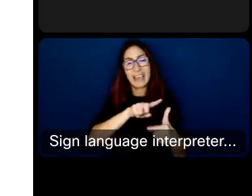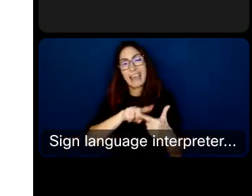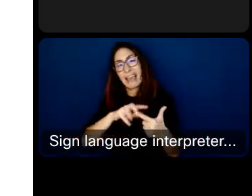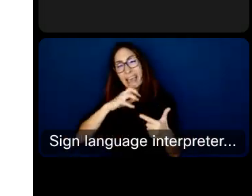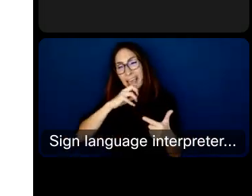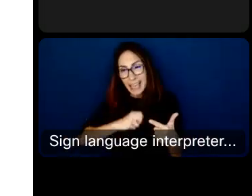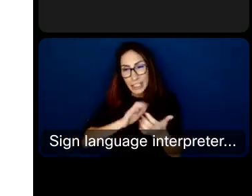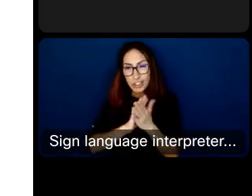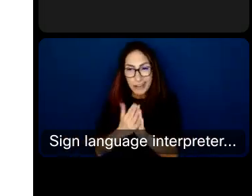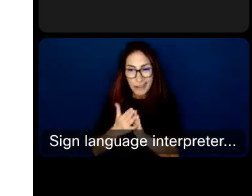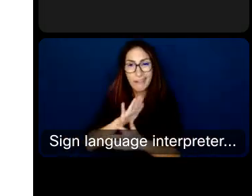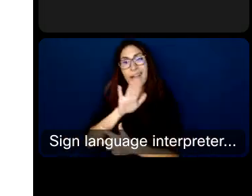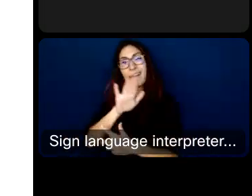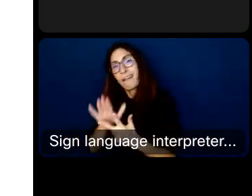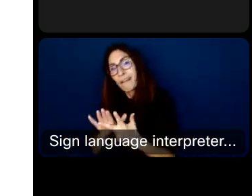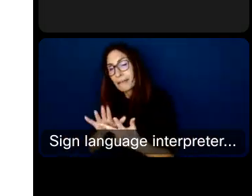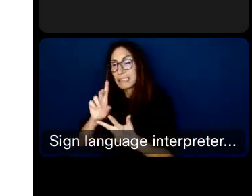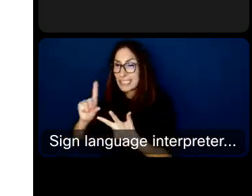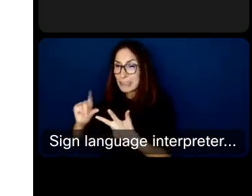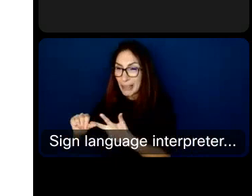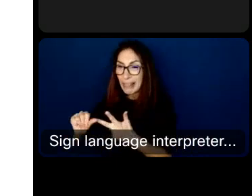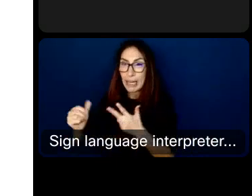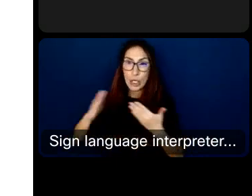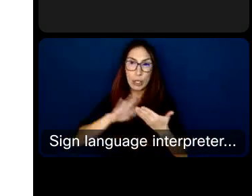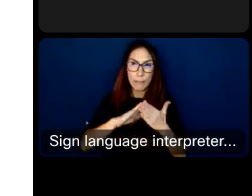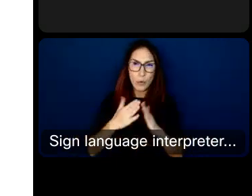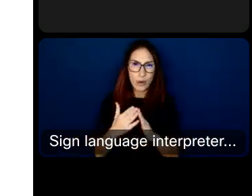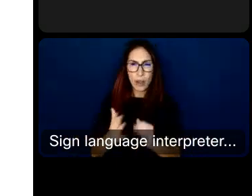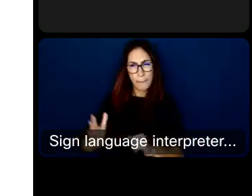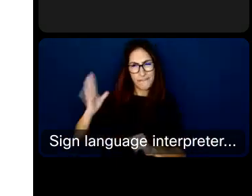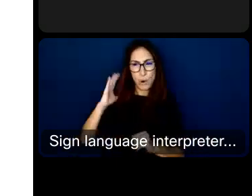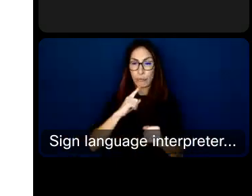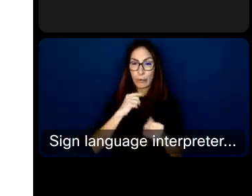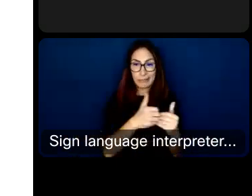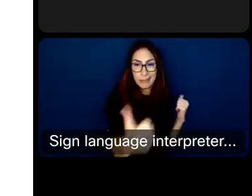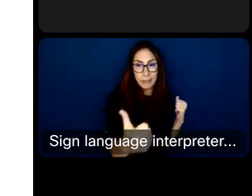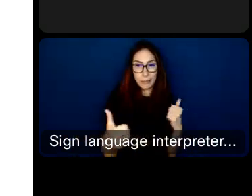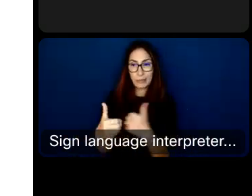been isolated with HIV over here, aging over there, and that